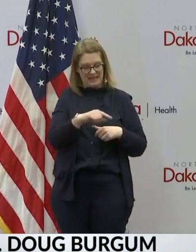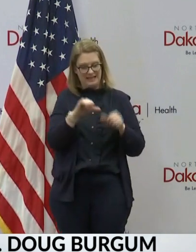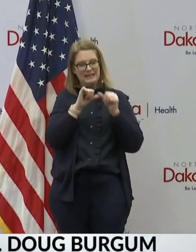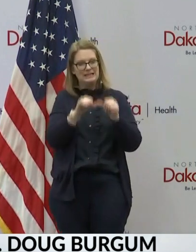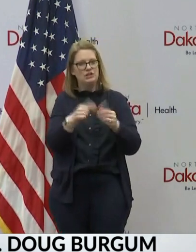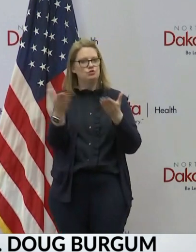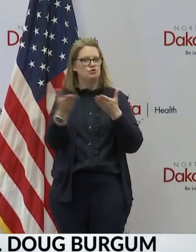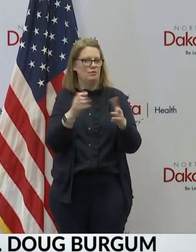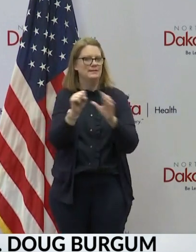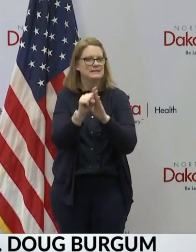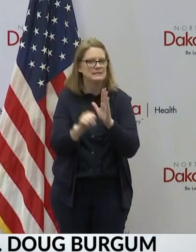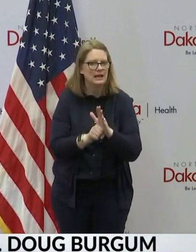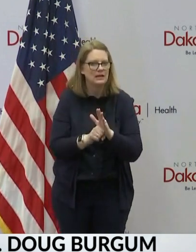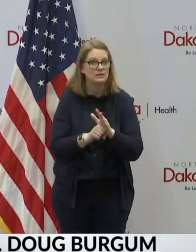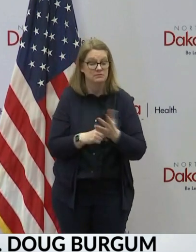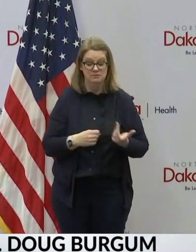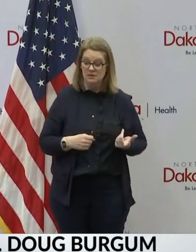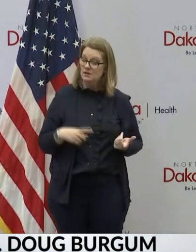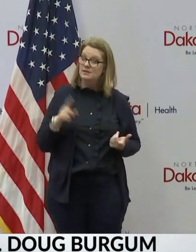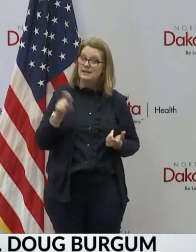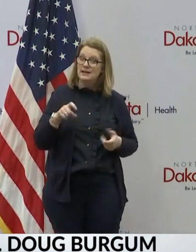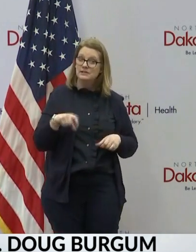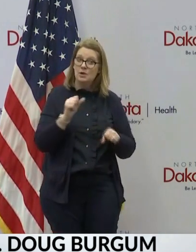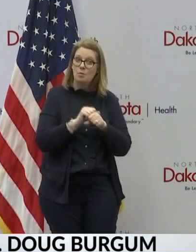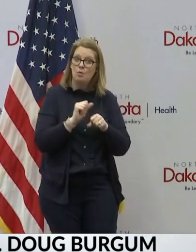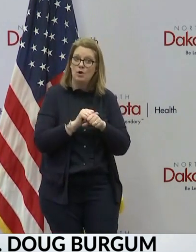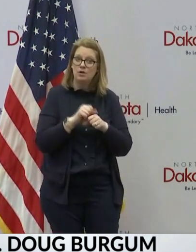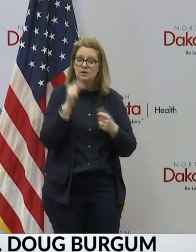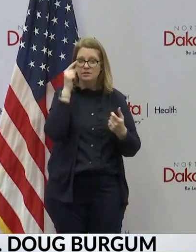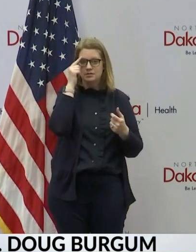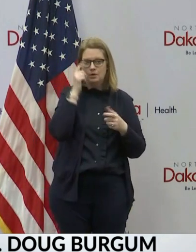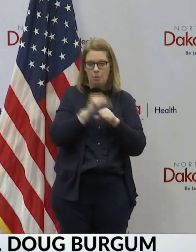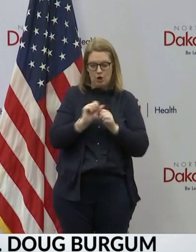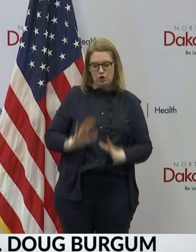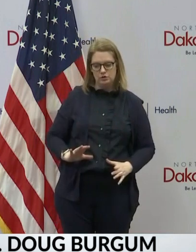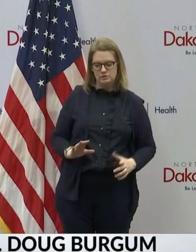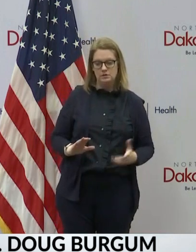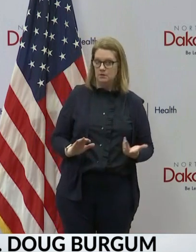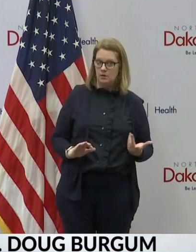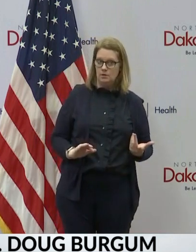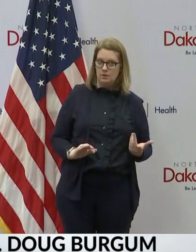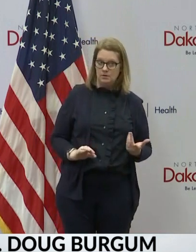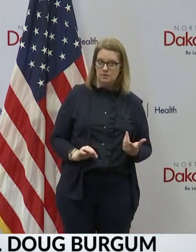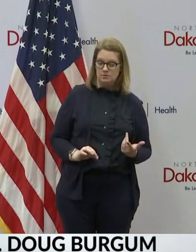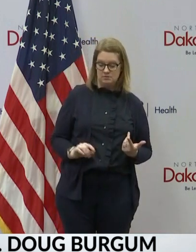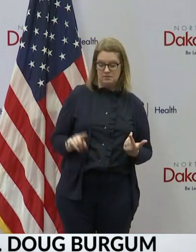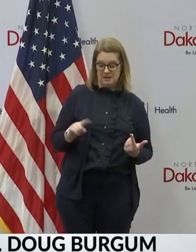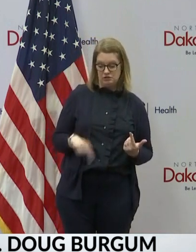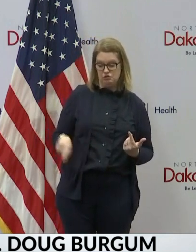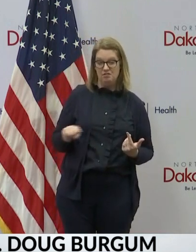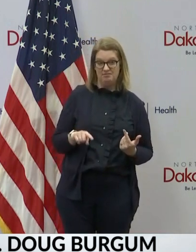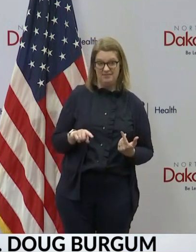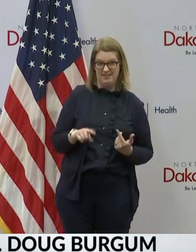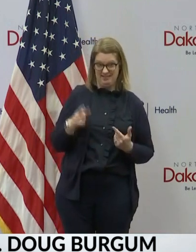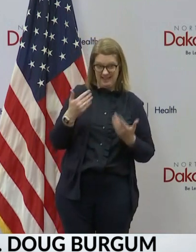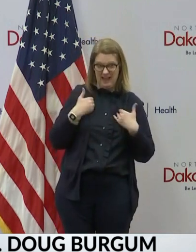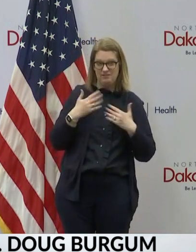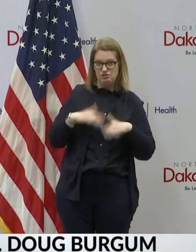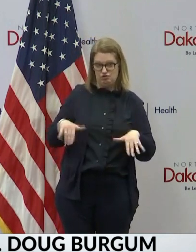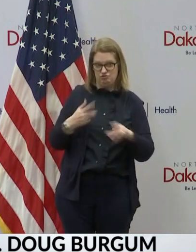ENSURE HEALTH AND SAFETY AND LIFELINE WORKERS CAN CONTINUE TO SERVE THE COMMUNITY AND THE STATE BECAUSE THIS ESSENTIAL